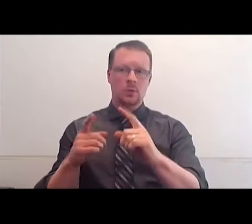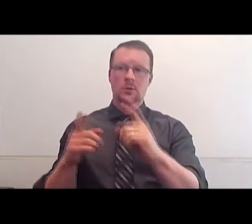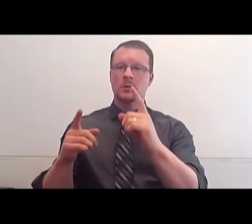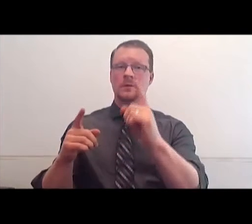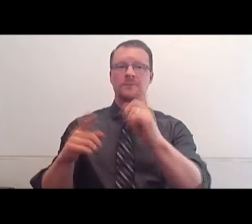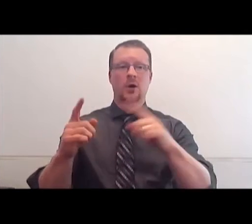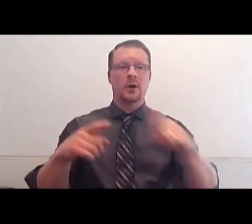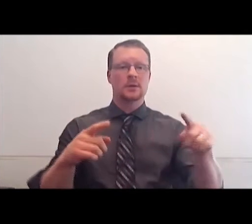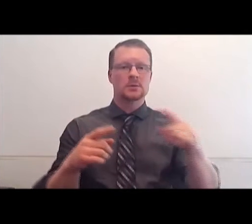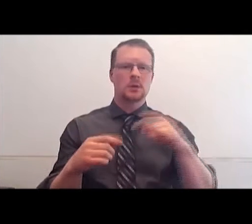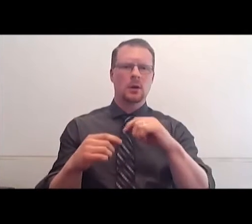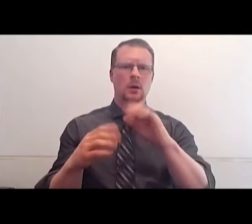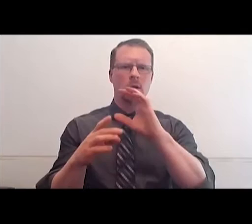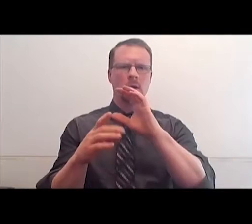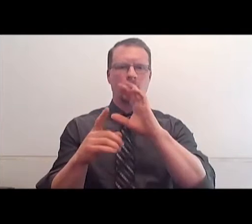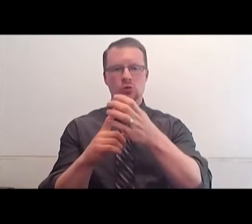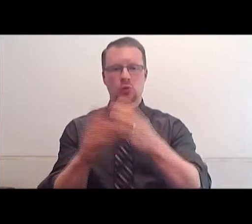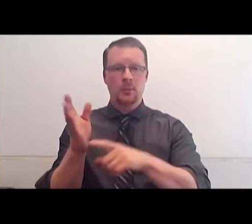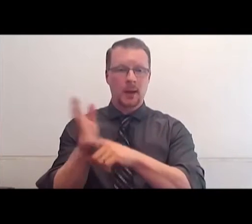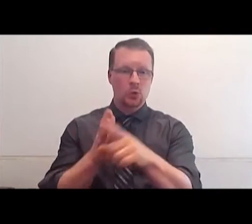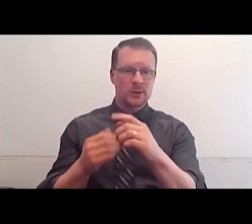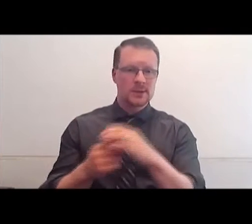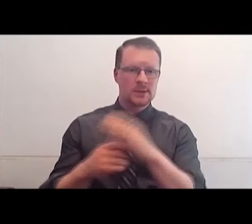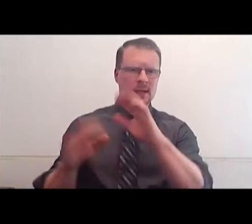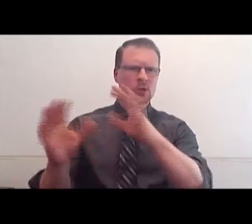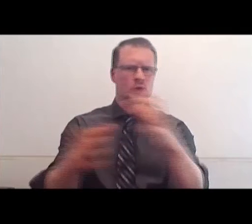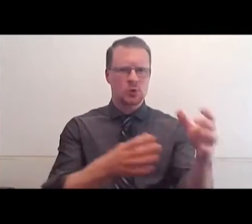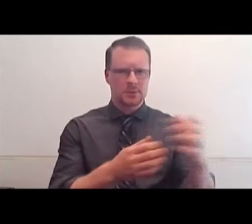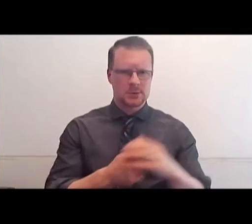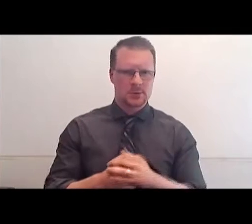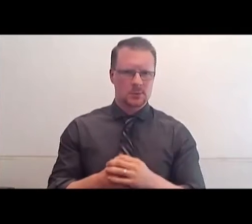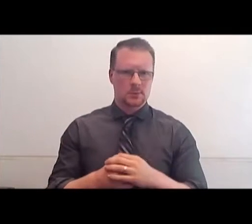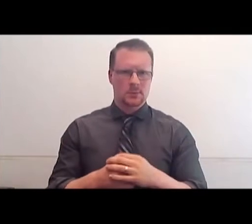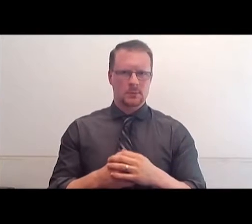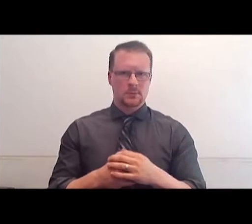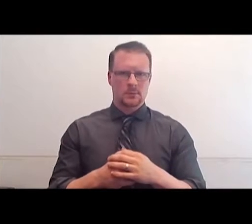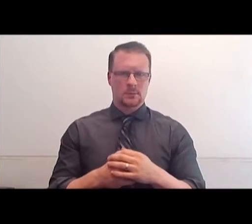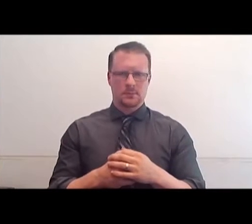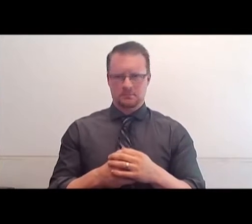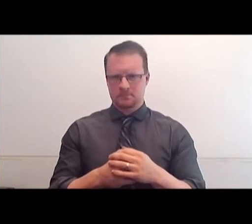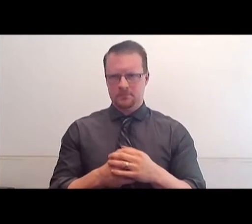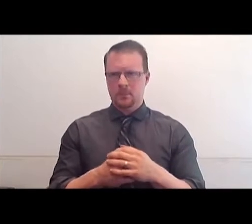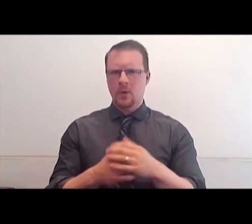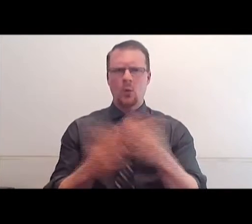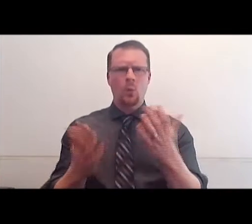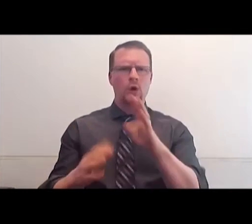What is it that we know about a variety of cultural minorities or other groups?